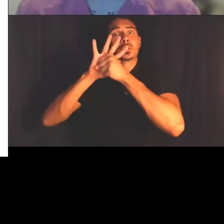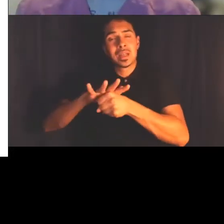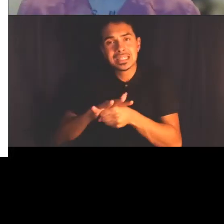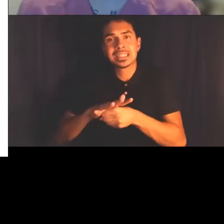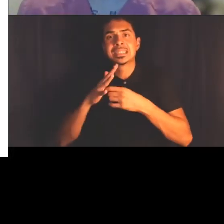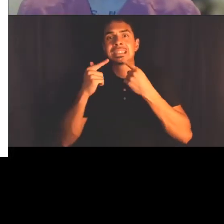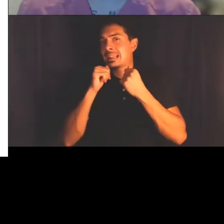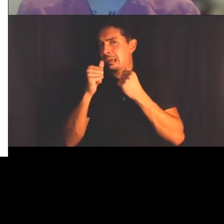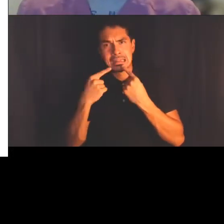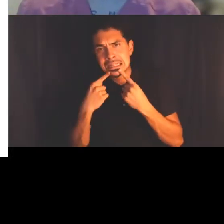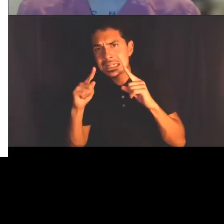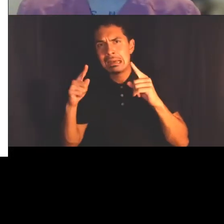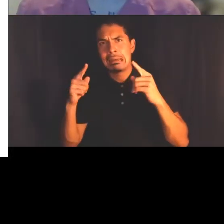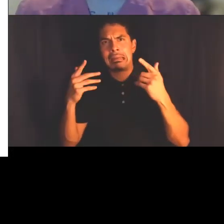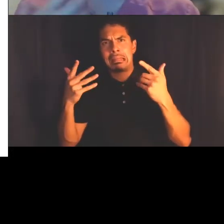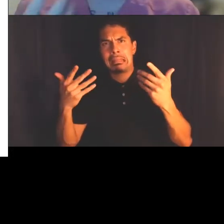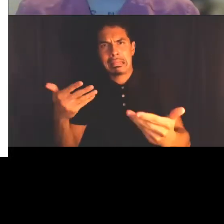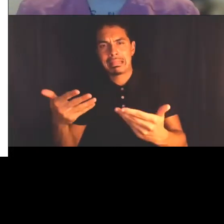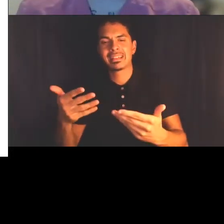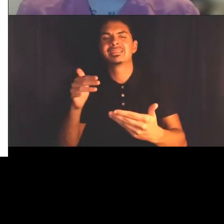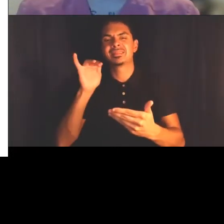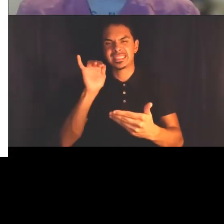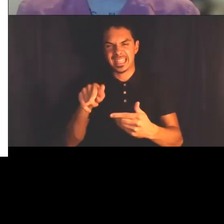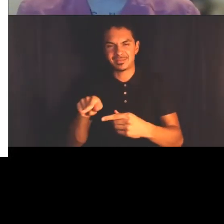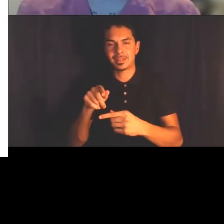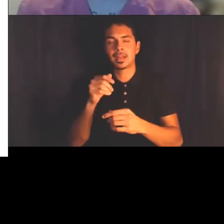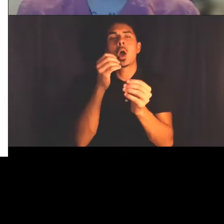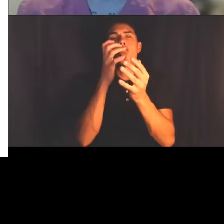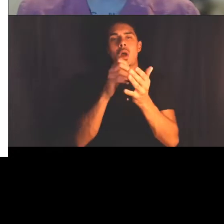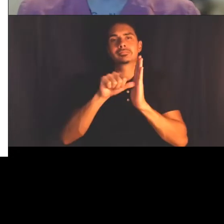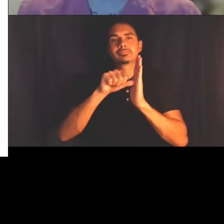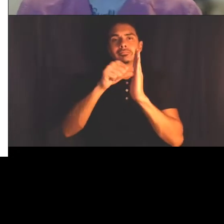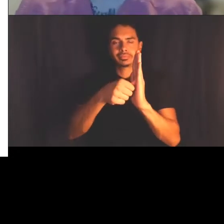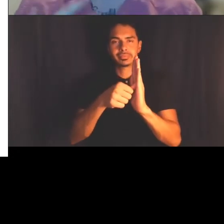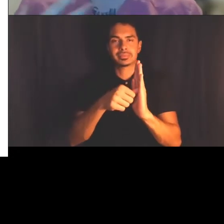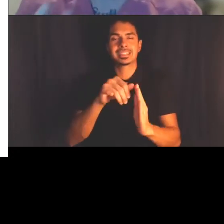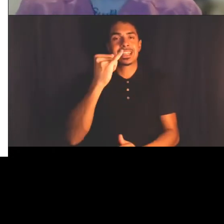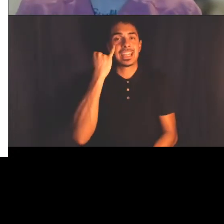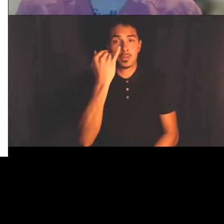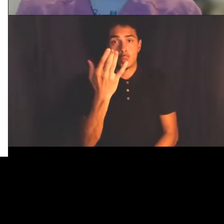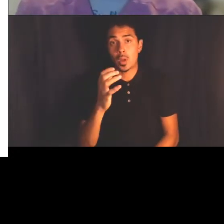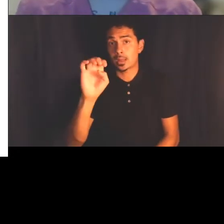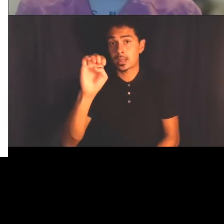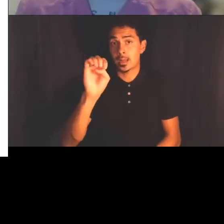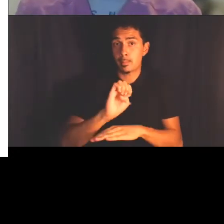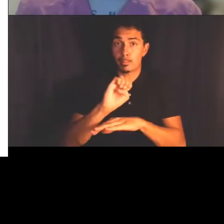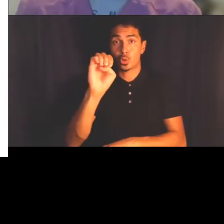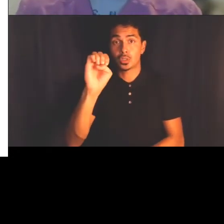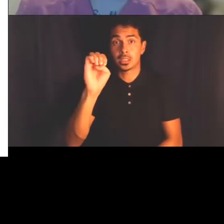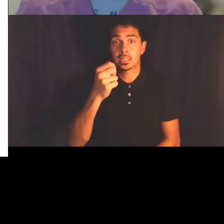because often, when people are trying to access emergency contraception, that's not a conversation